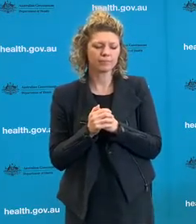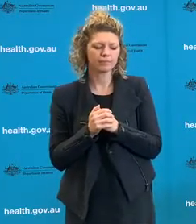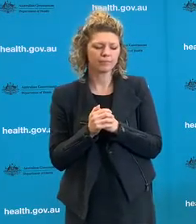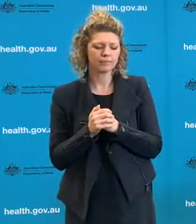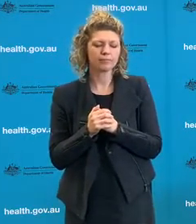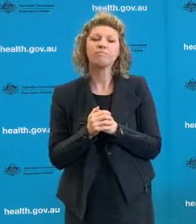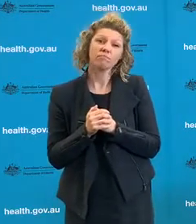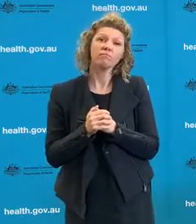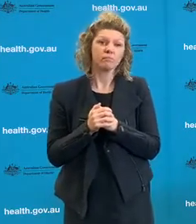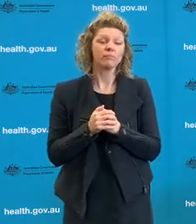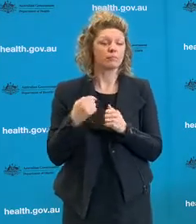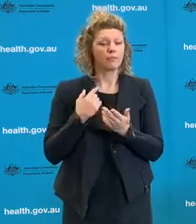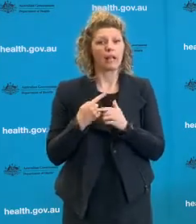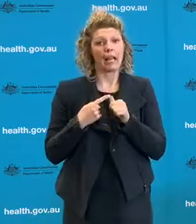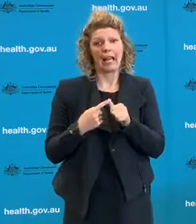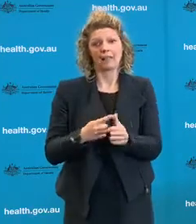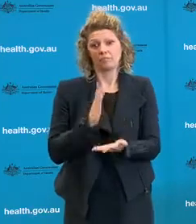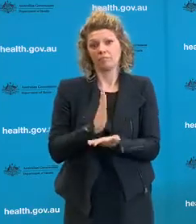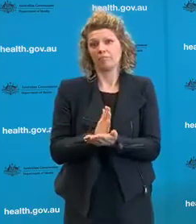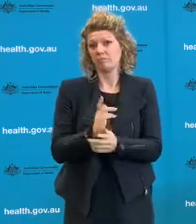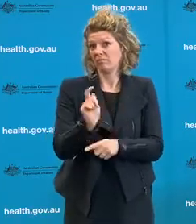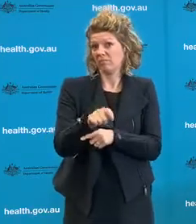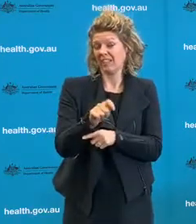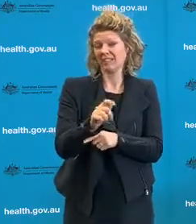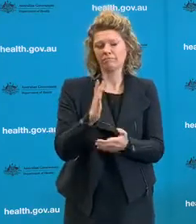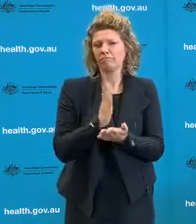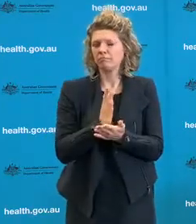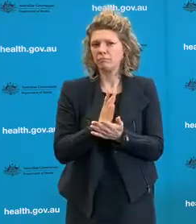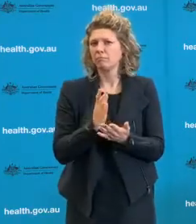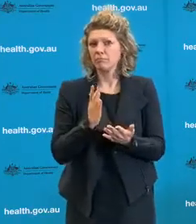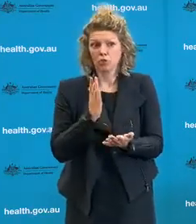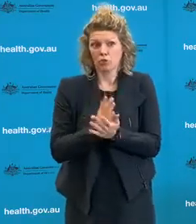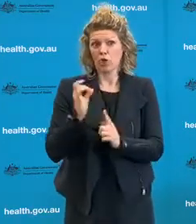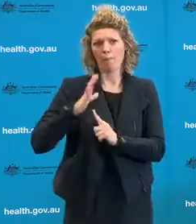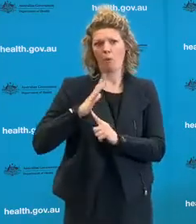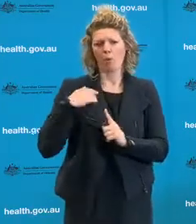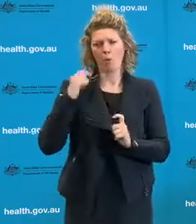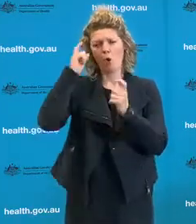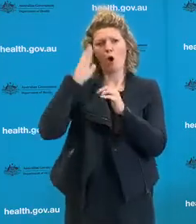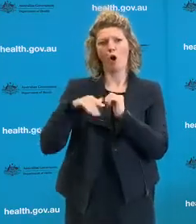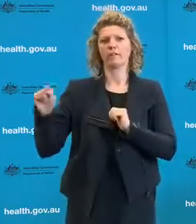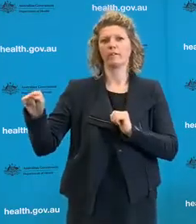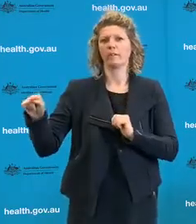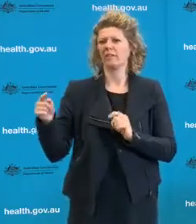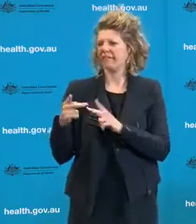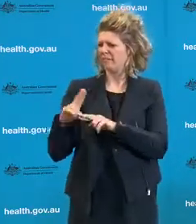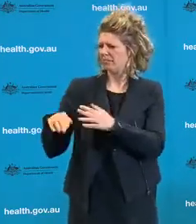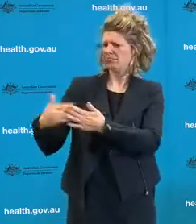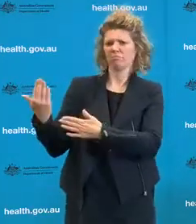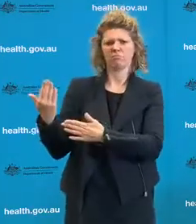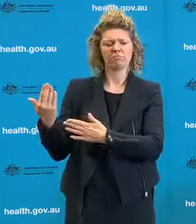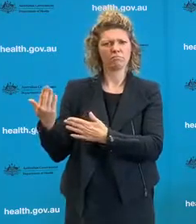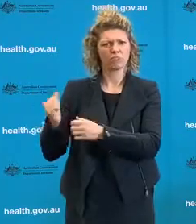definite yes to. That it is of more concern when you have mystery cases where